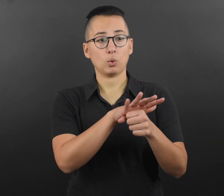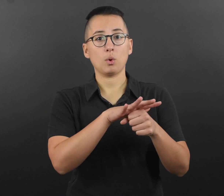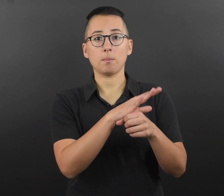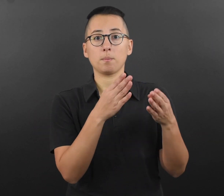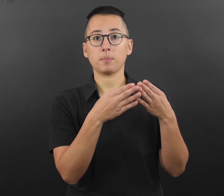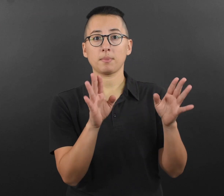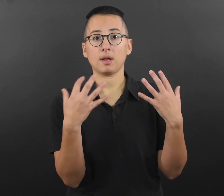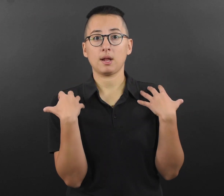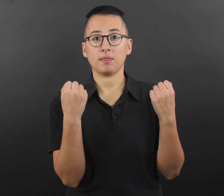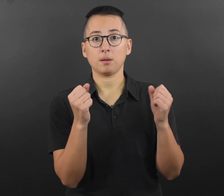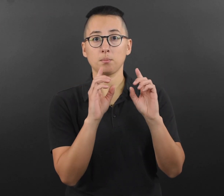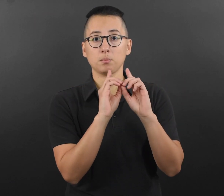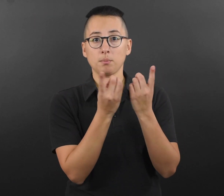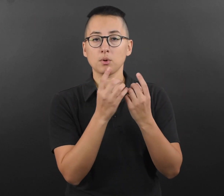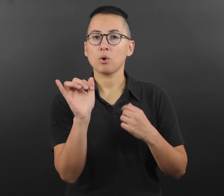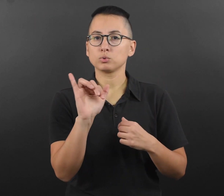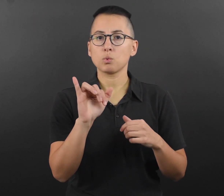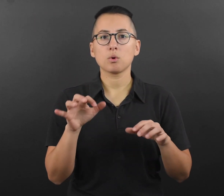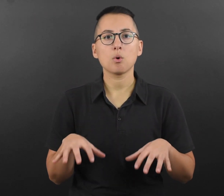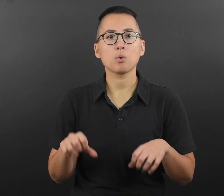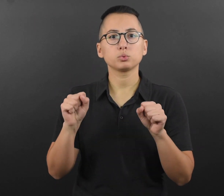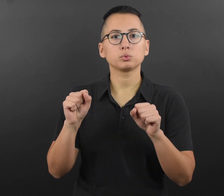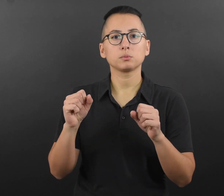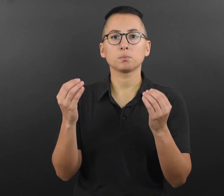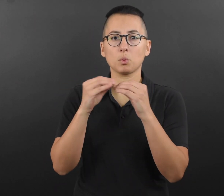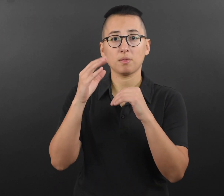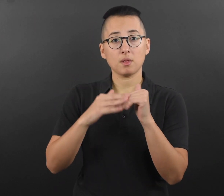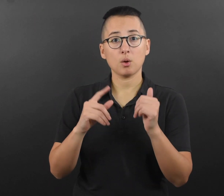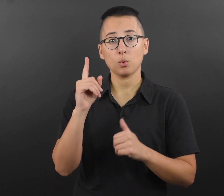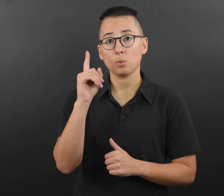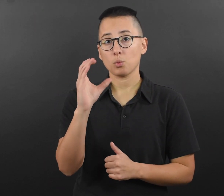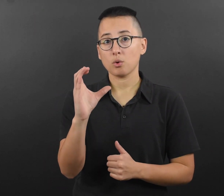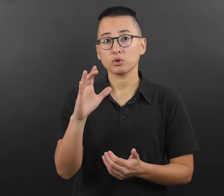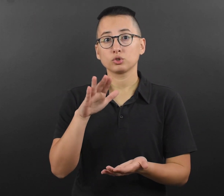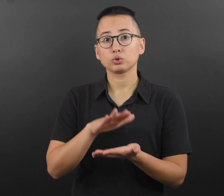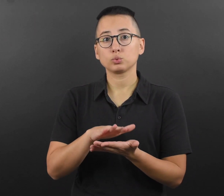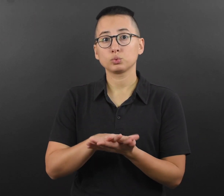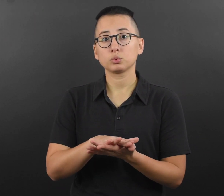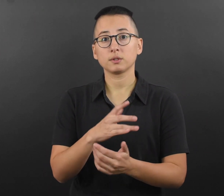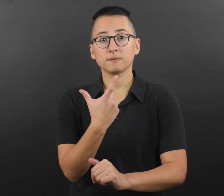In addition to the school vaccine clinics hosted in partnership with MDH, local public health